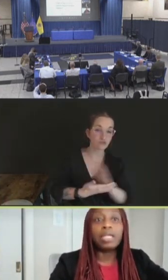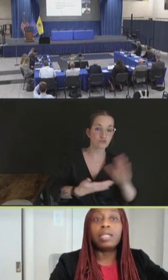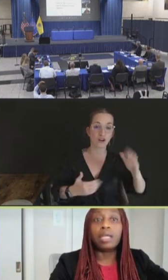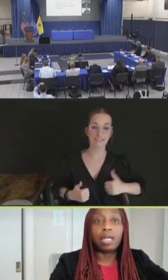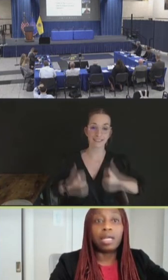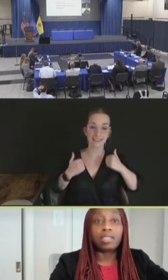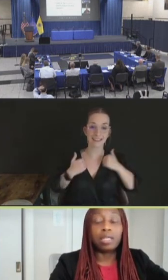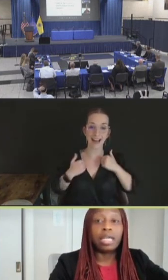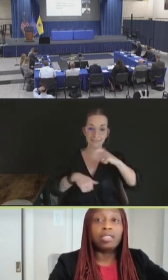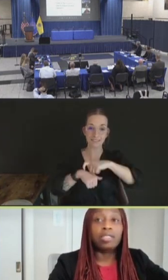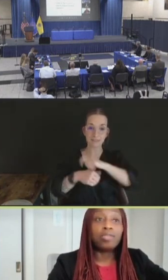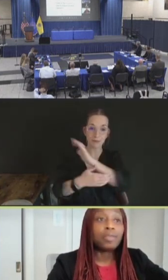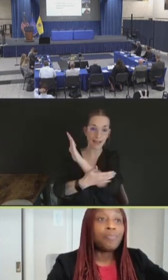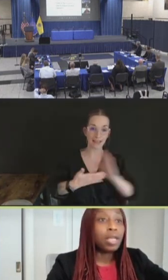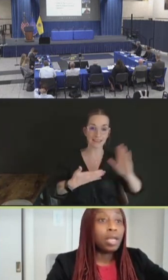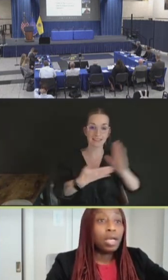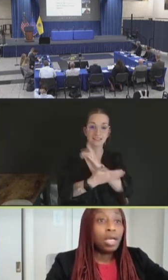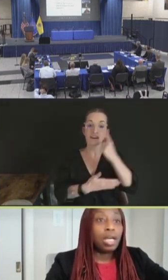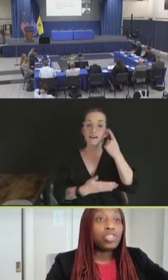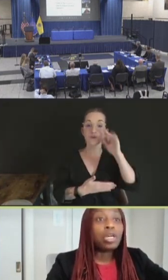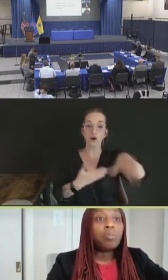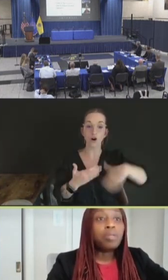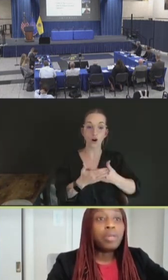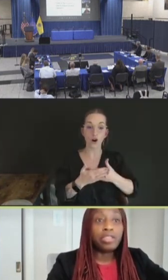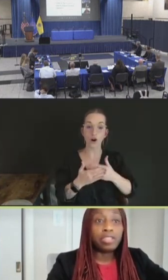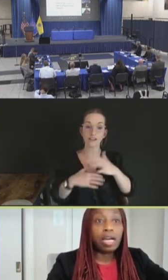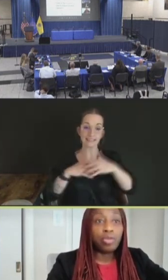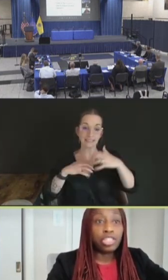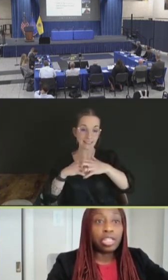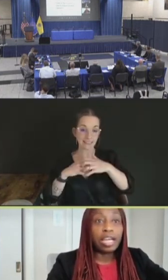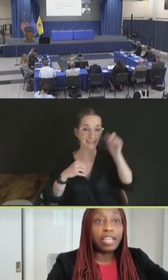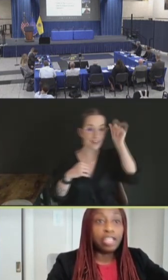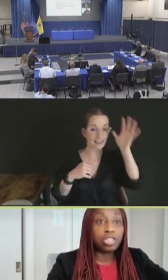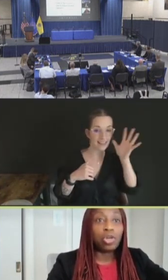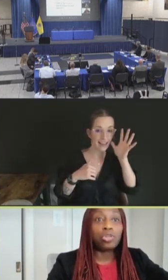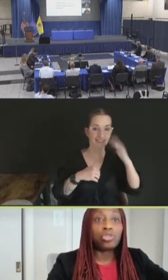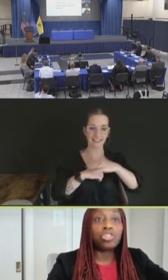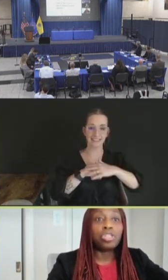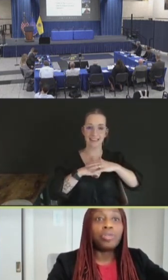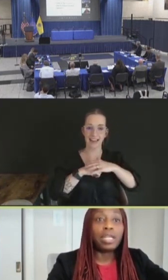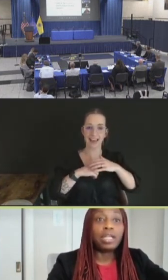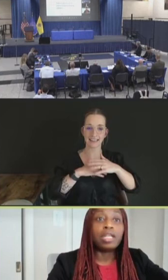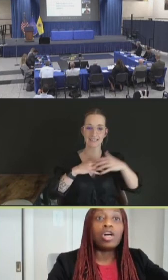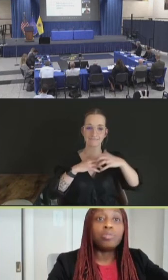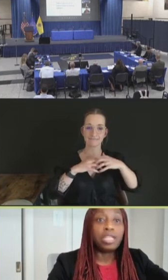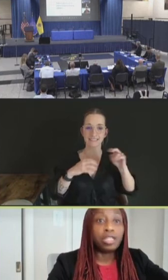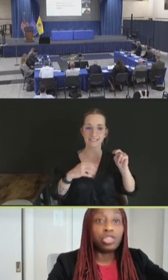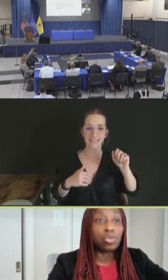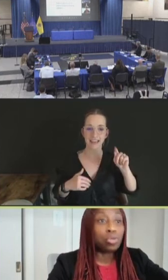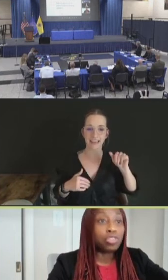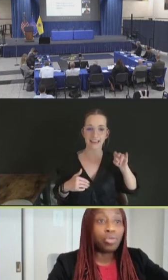Indian and Alaskan Natives. To compliment this outreach, the IHS also generated and updated tools